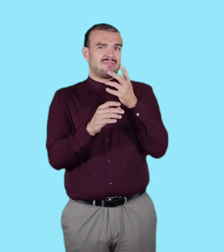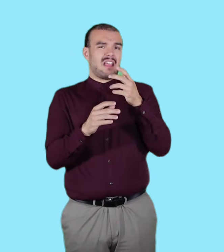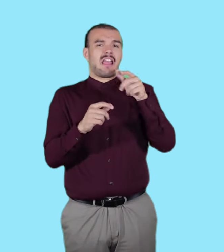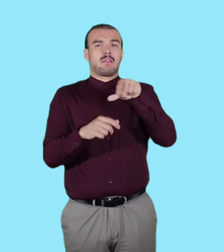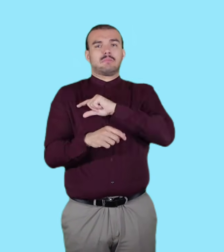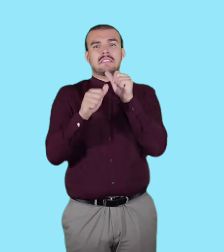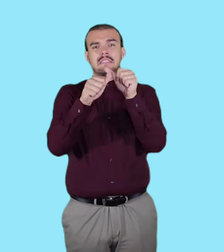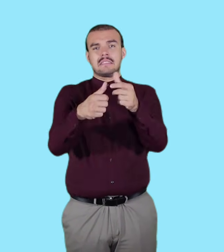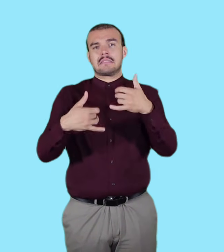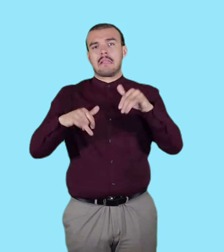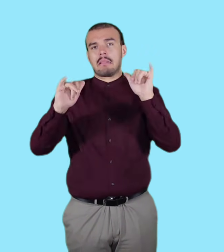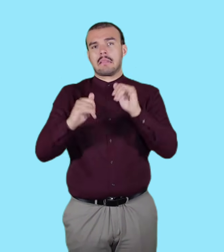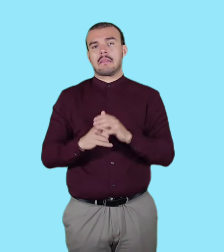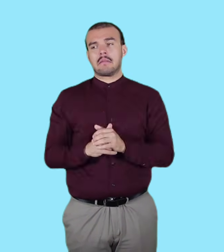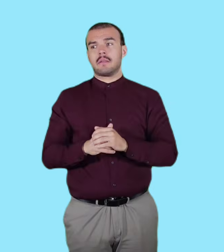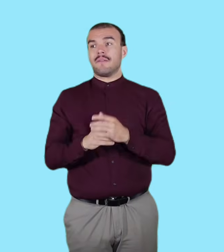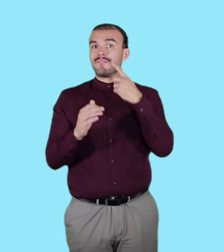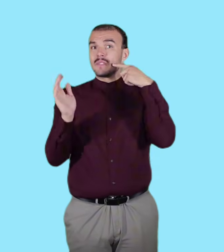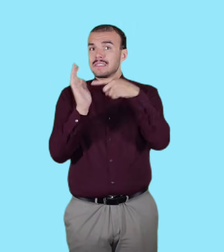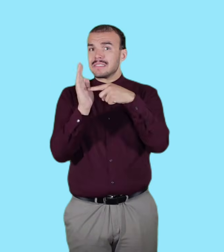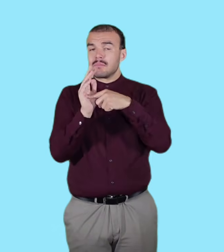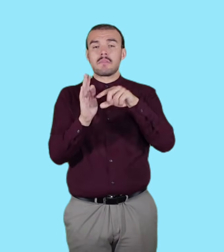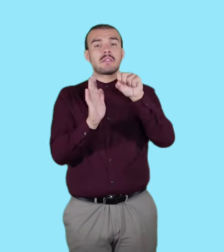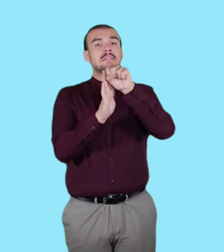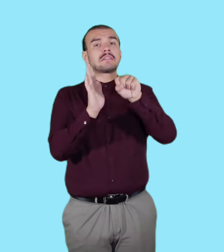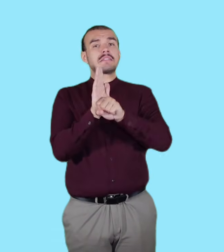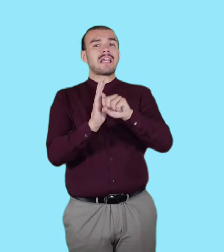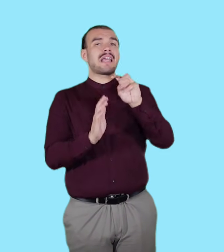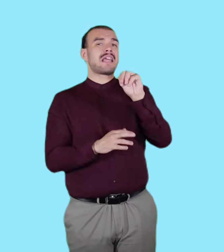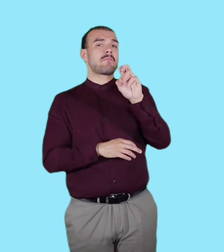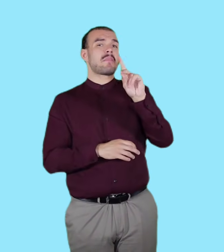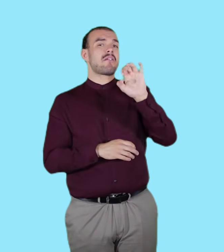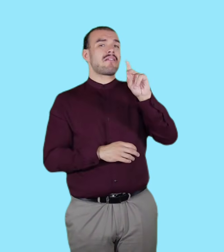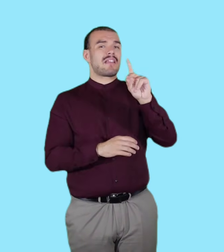For example, state Medicaid agencies may not have the staff